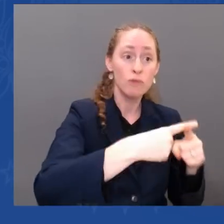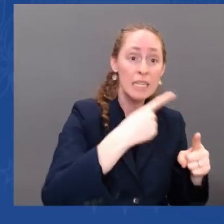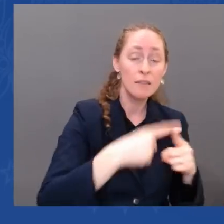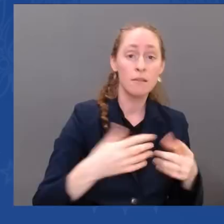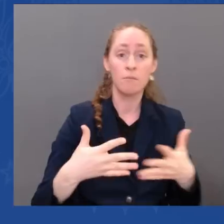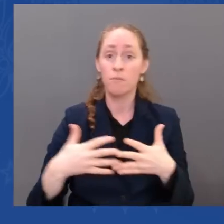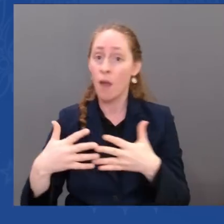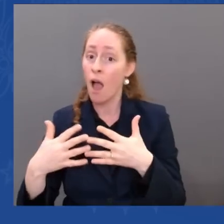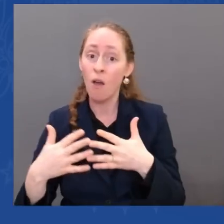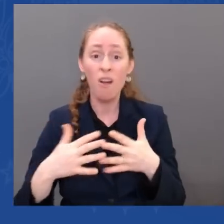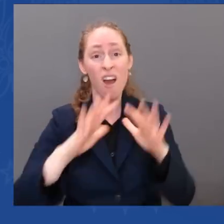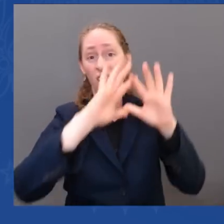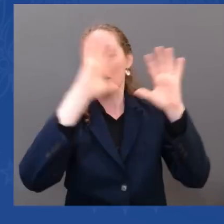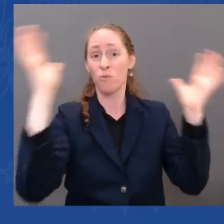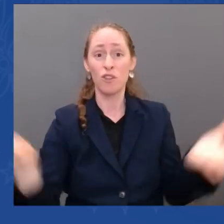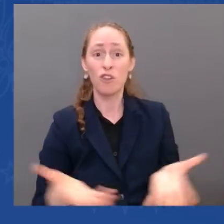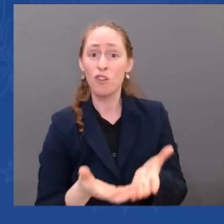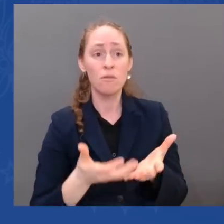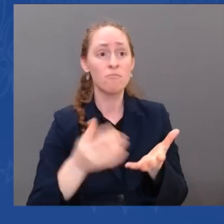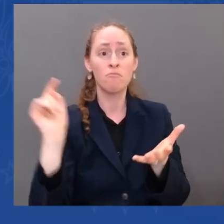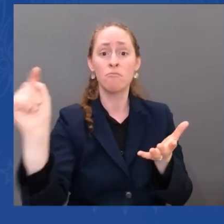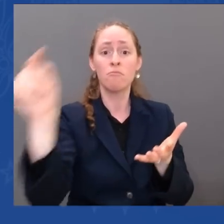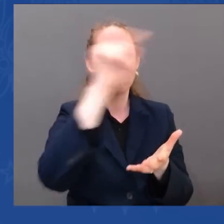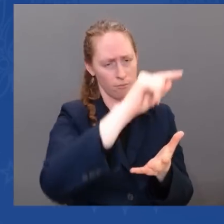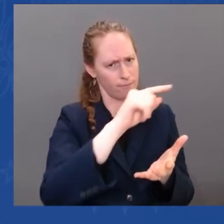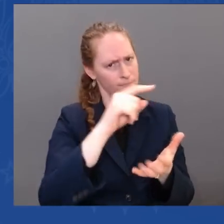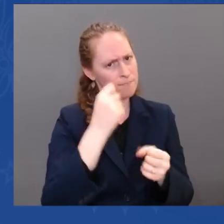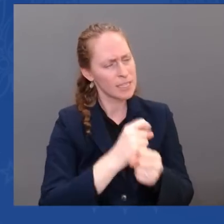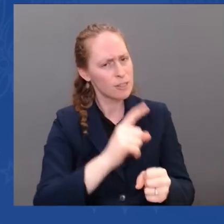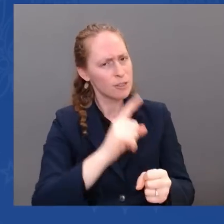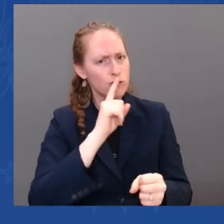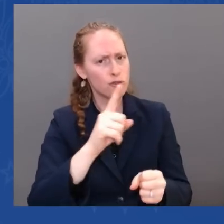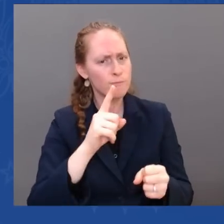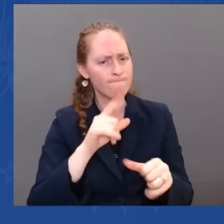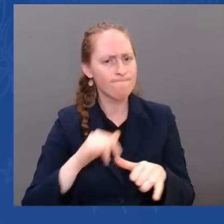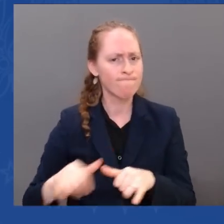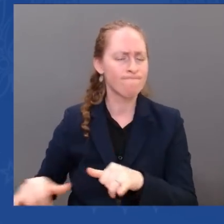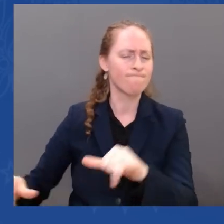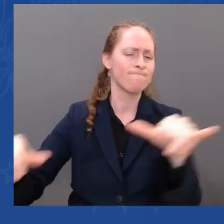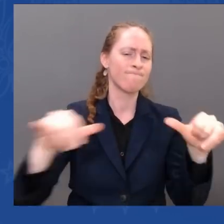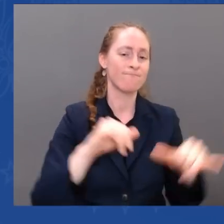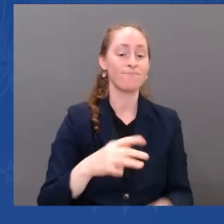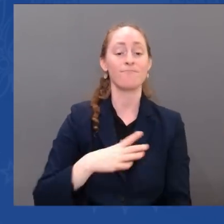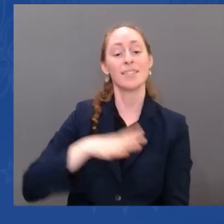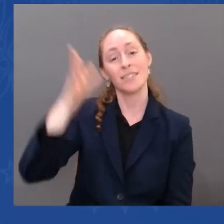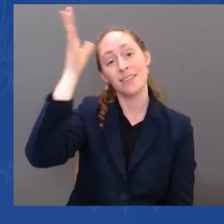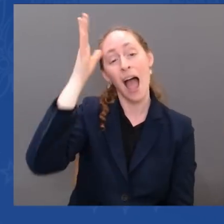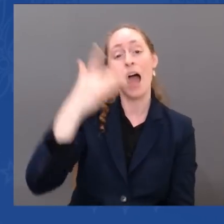My dad used to have expression that everyone, no matter what -- everyone -- and this is not a joke; he would say it all the time --